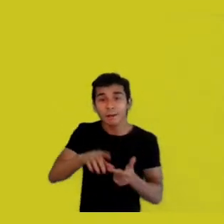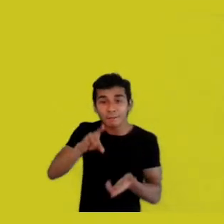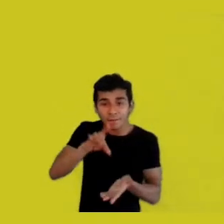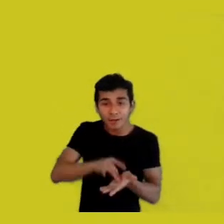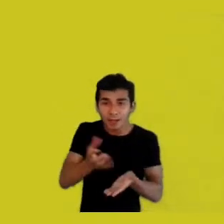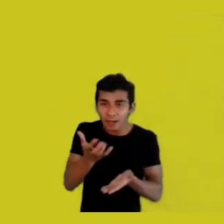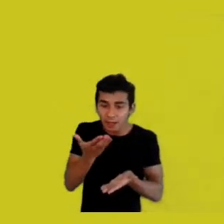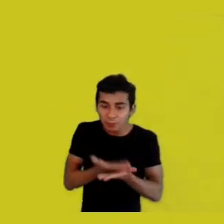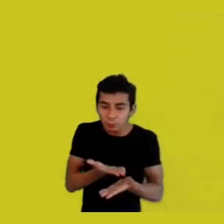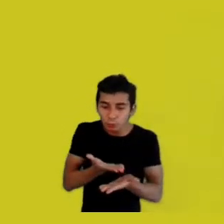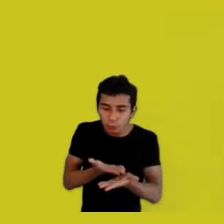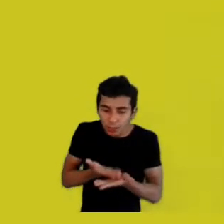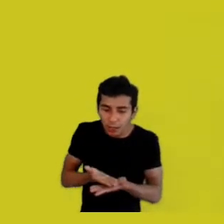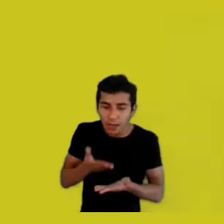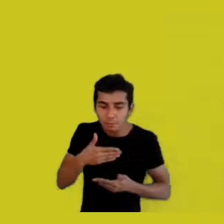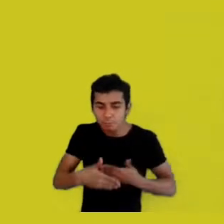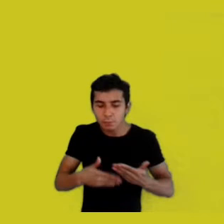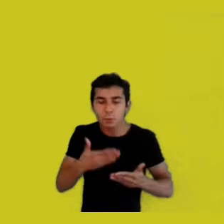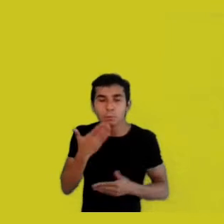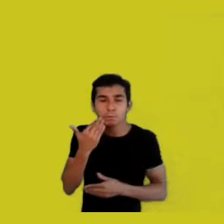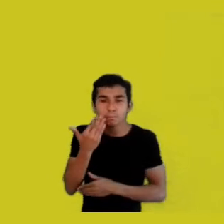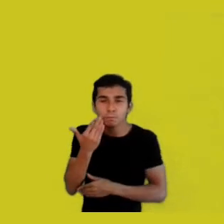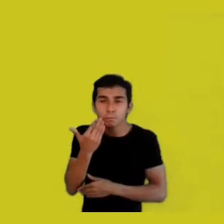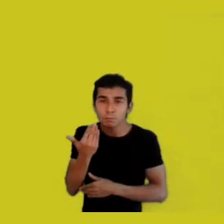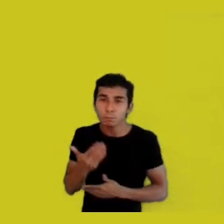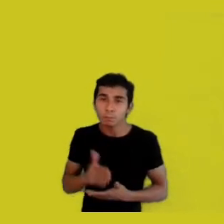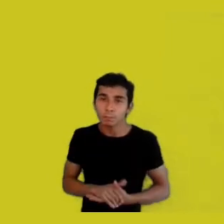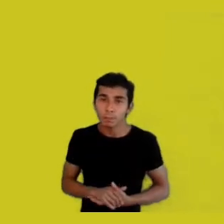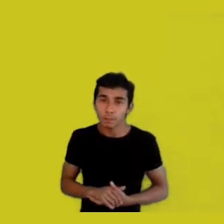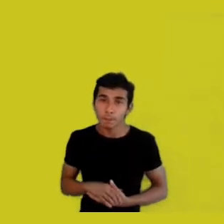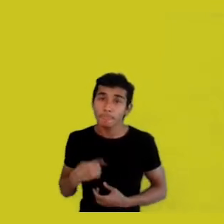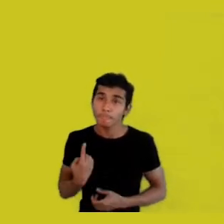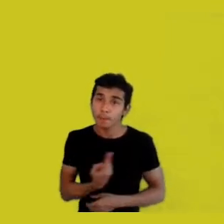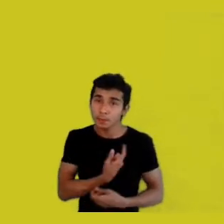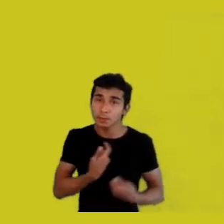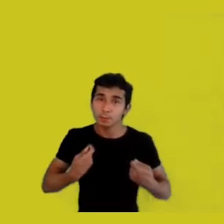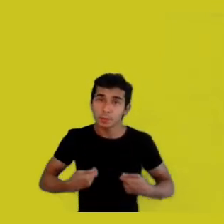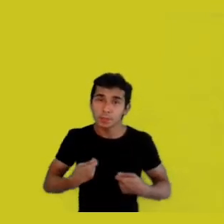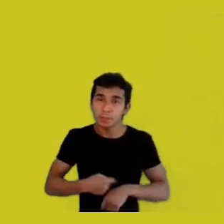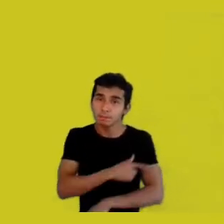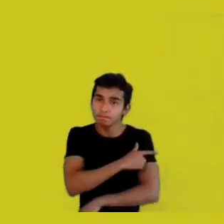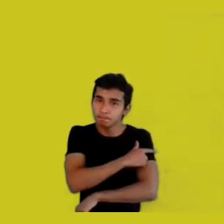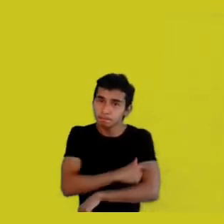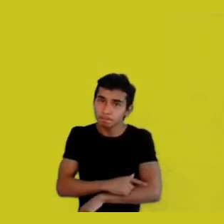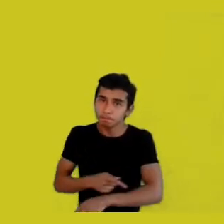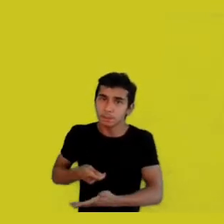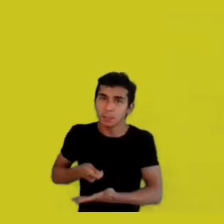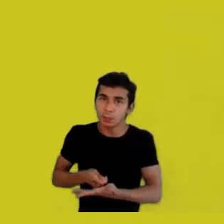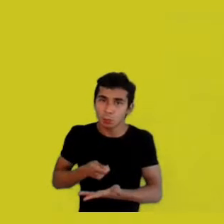Our rigor, too, isn’t just a theoretical study,